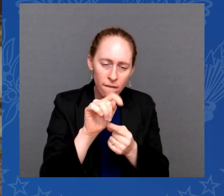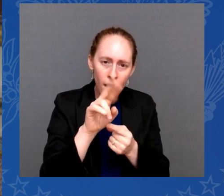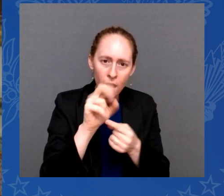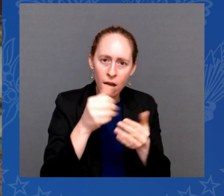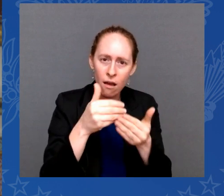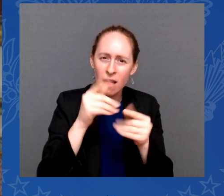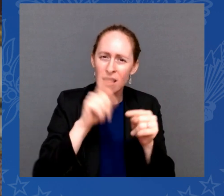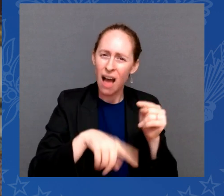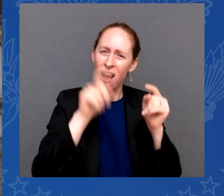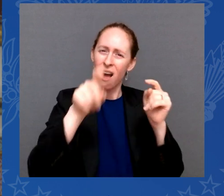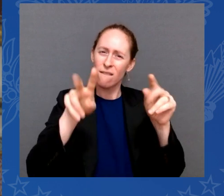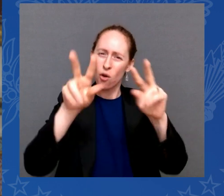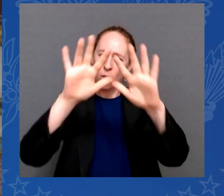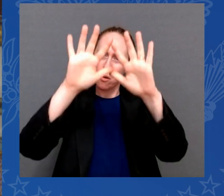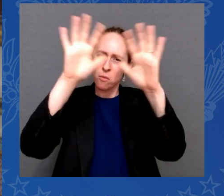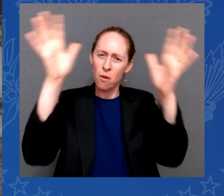to carry a healthy pregnancy to term.